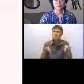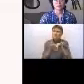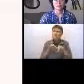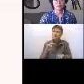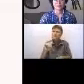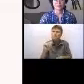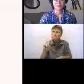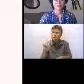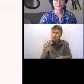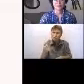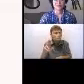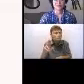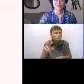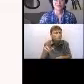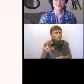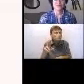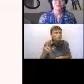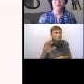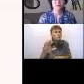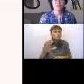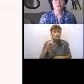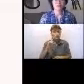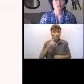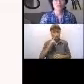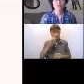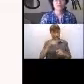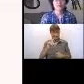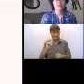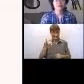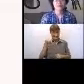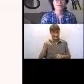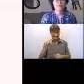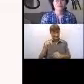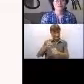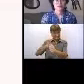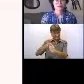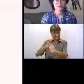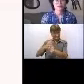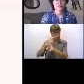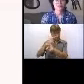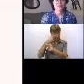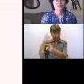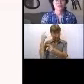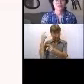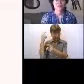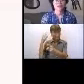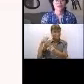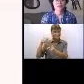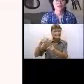do, my body as a Black man is still very politicized and so it's racialized in within that lens.